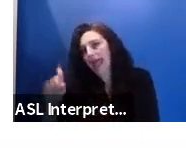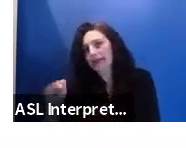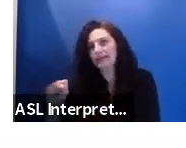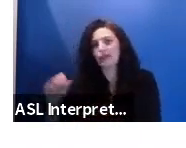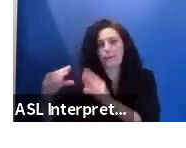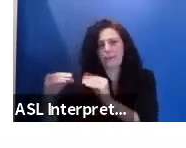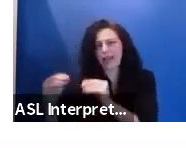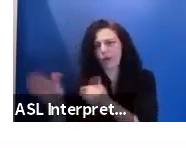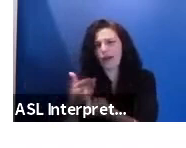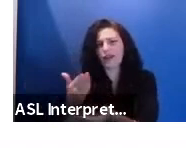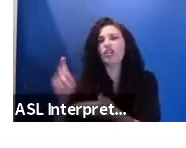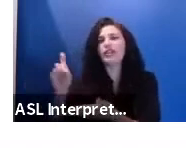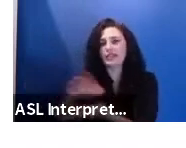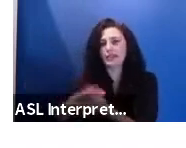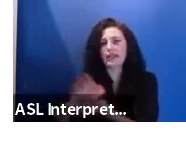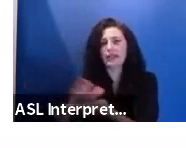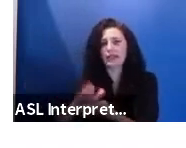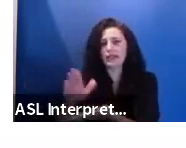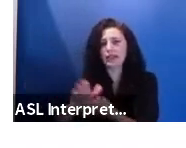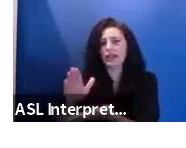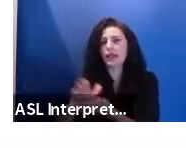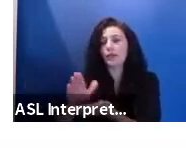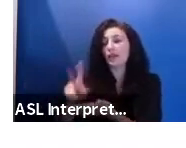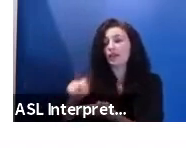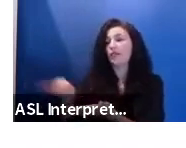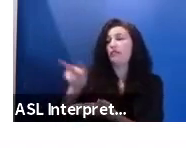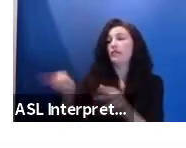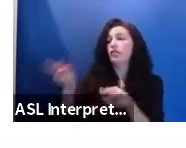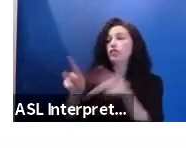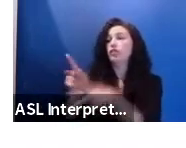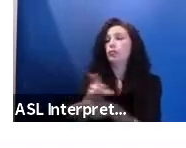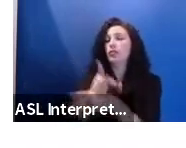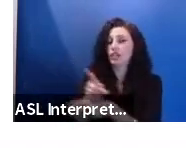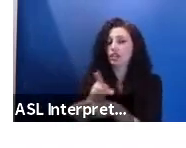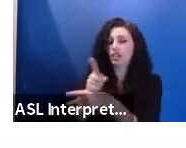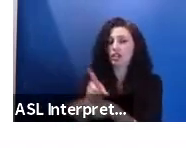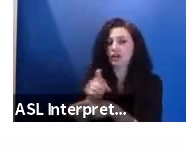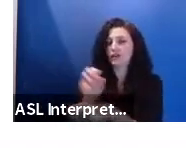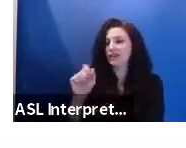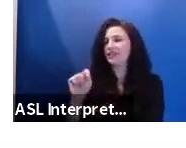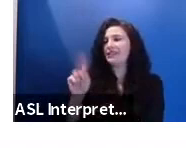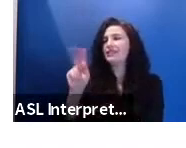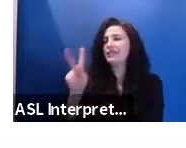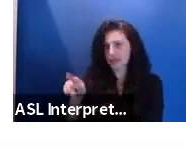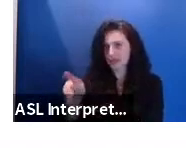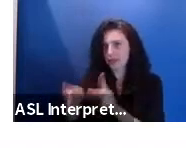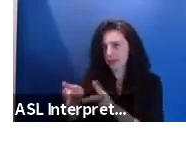Because obviously it's really important that in the cleaning of those items, there isn't any degradation of the items and that whatever cleaning methods are used